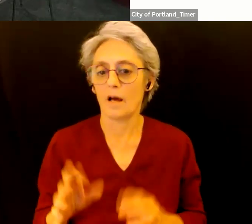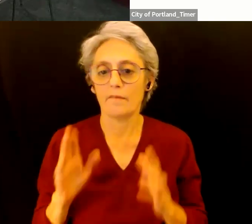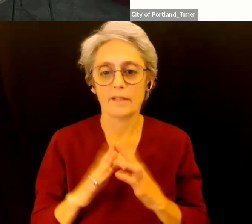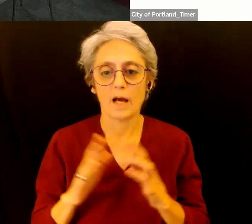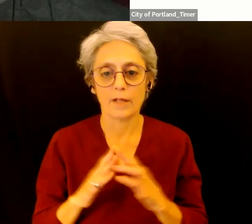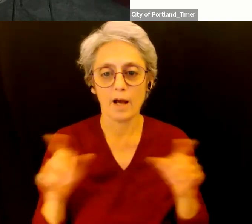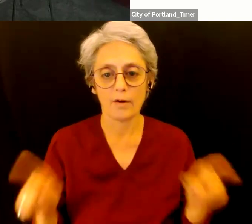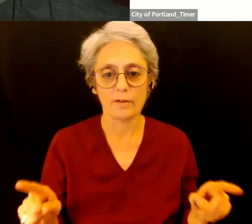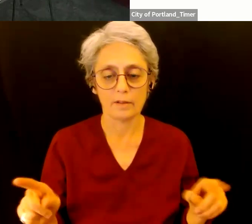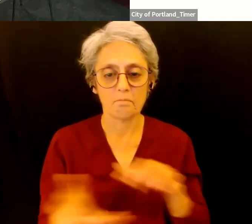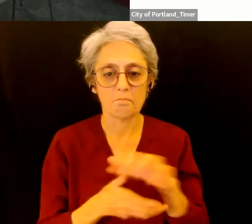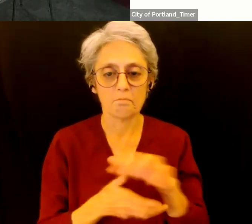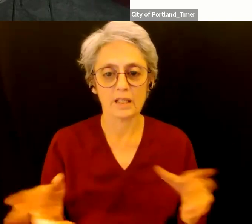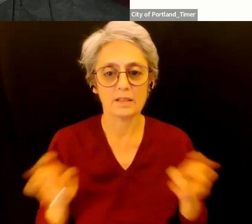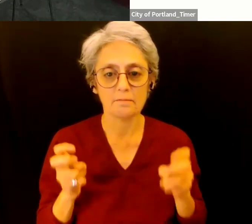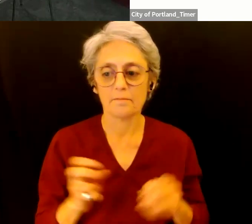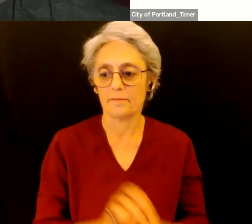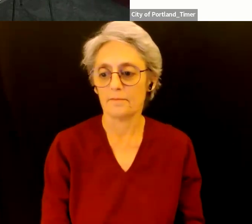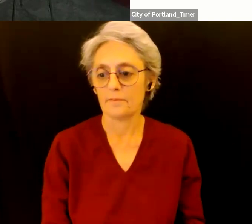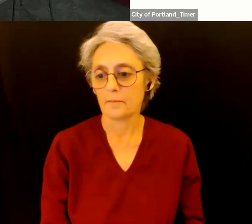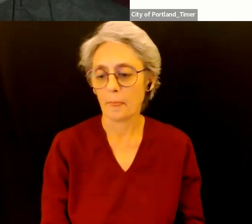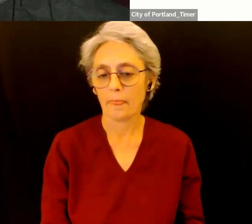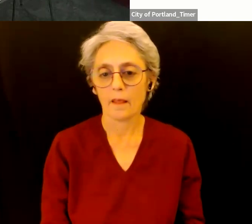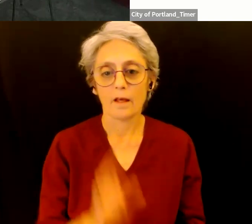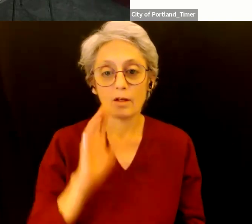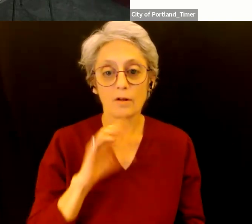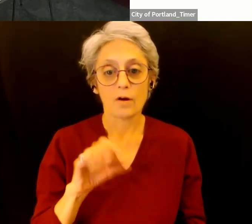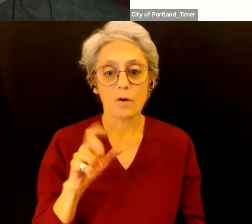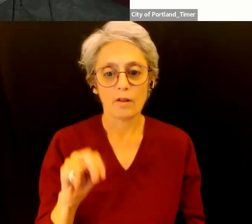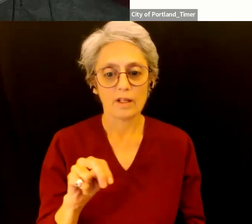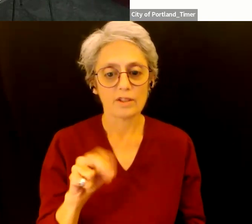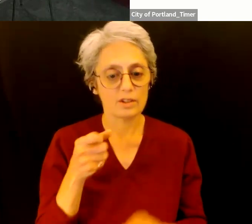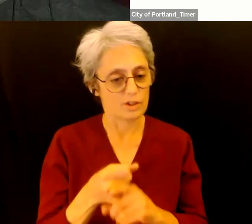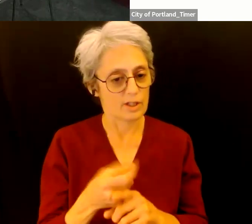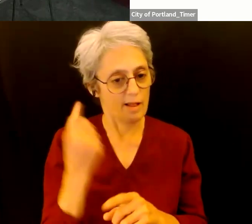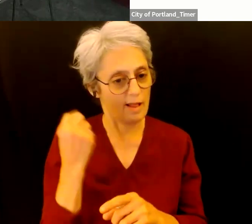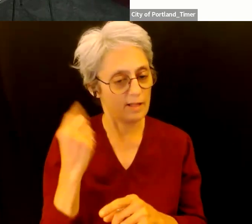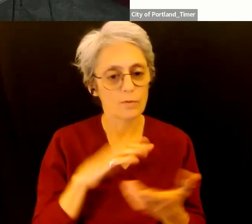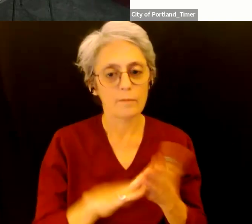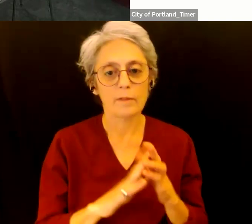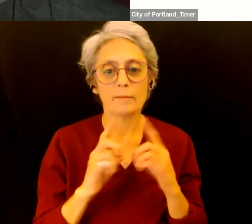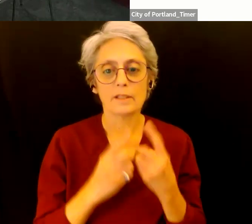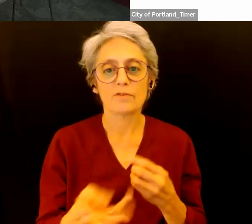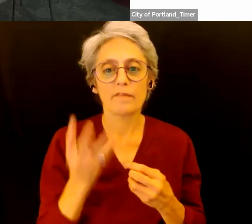As you know, the coalitions took a hit last year when we became the District 4 Coalition.